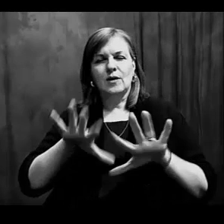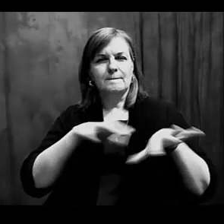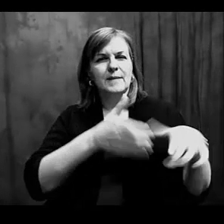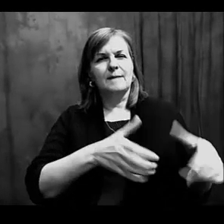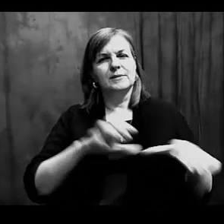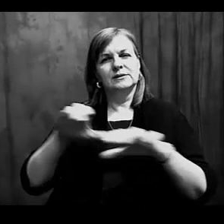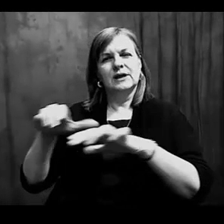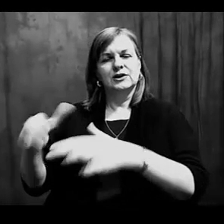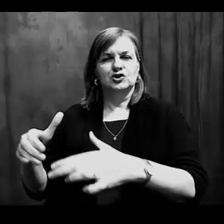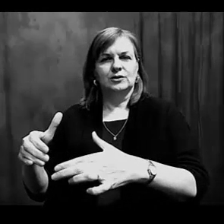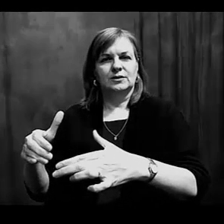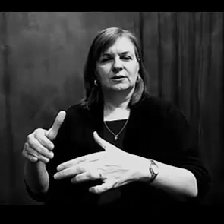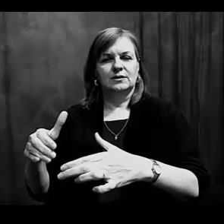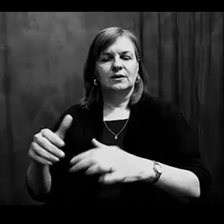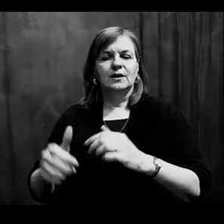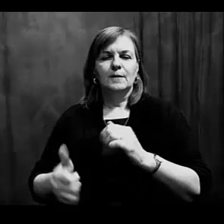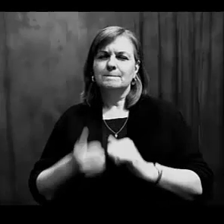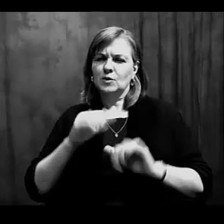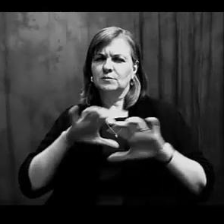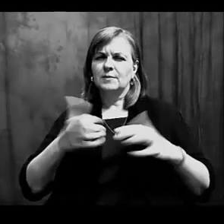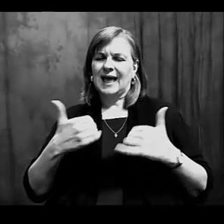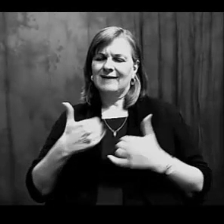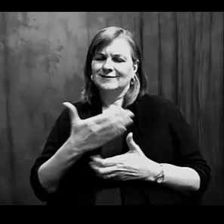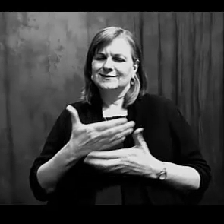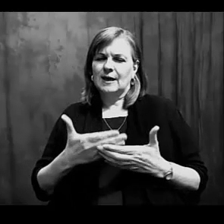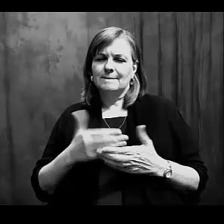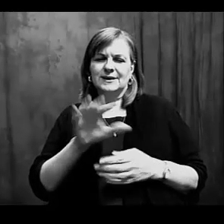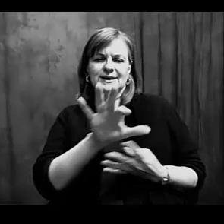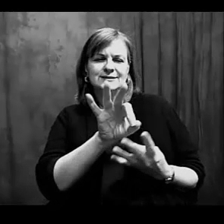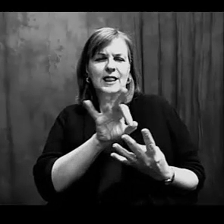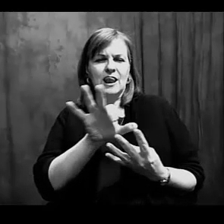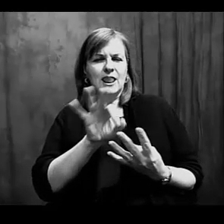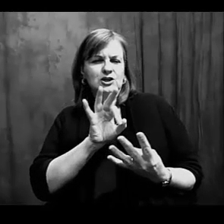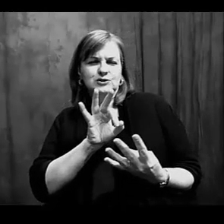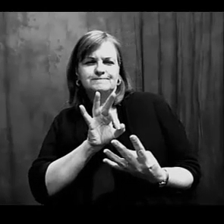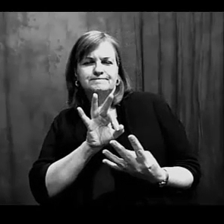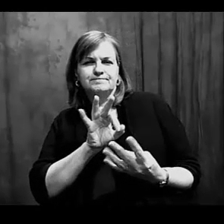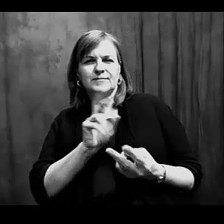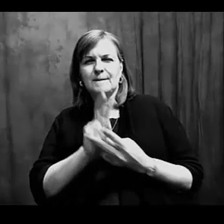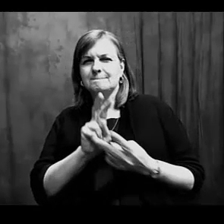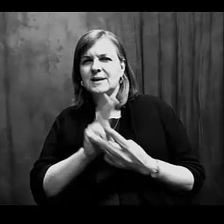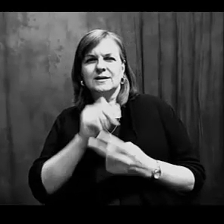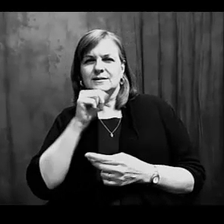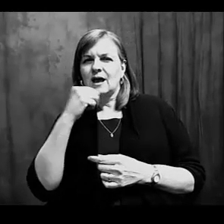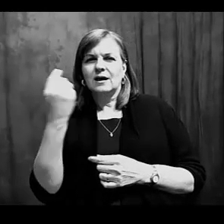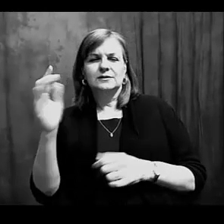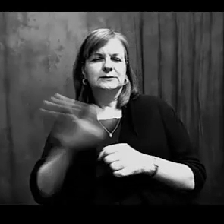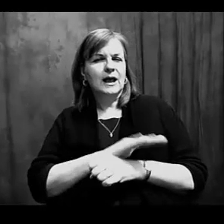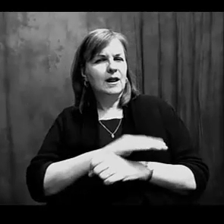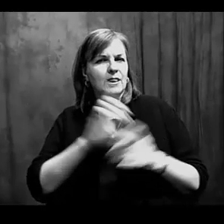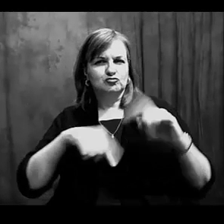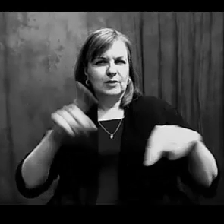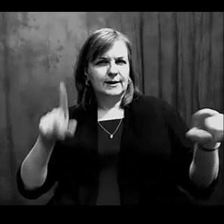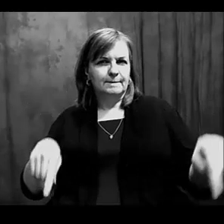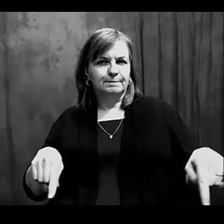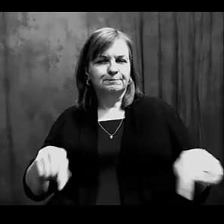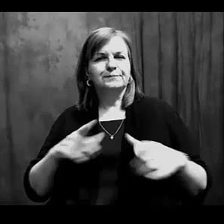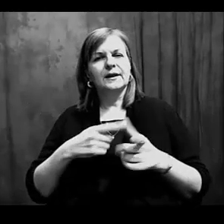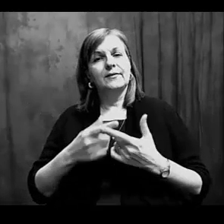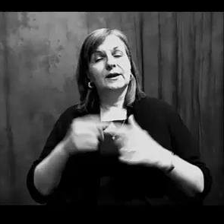but not often for populations there is some selection going on and mating is not entirely random